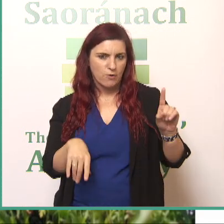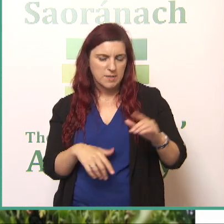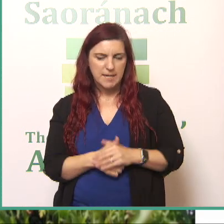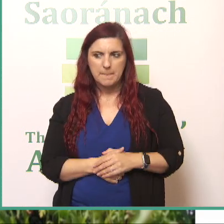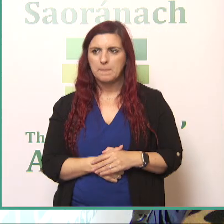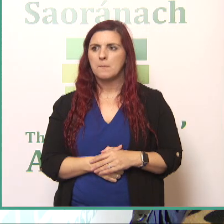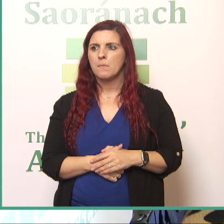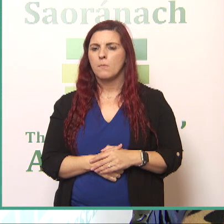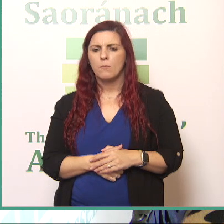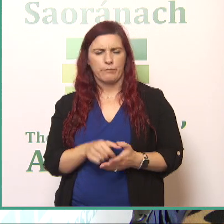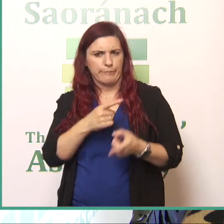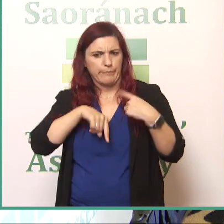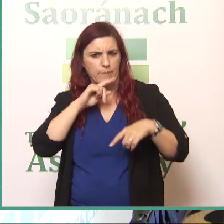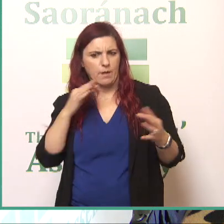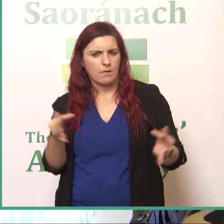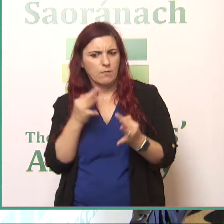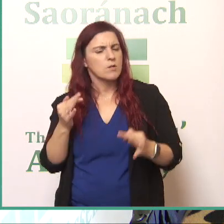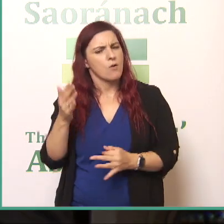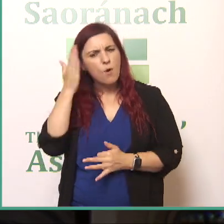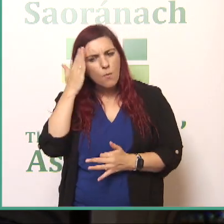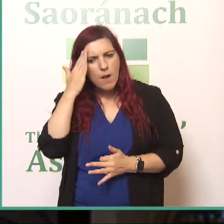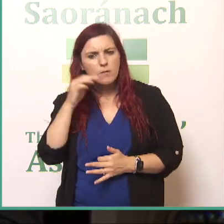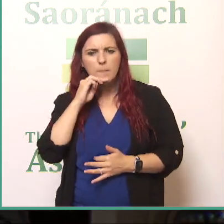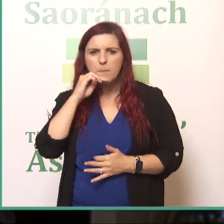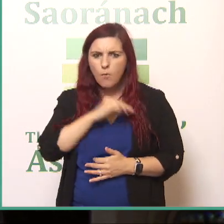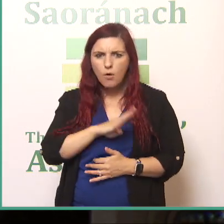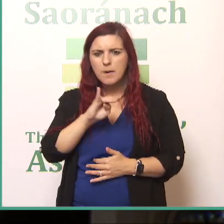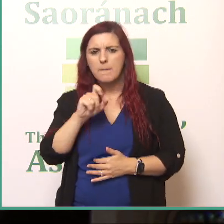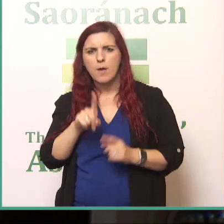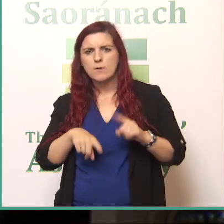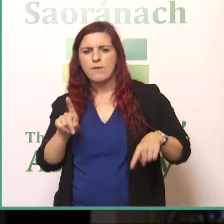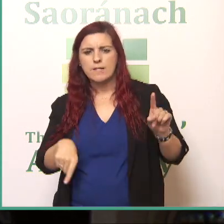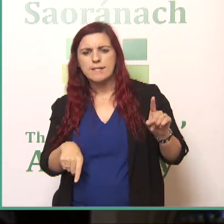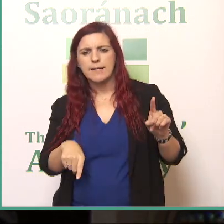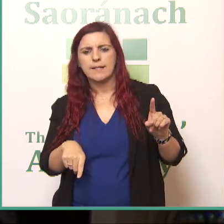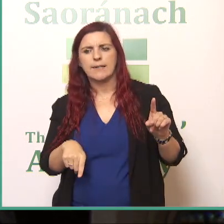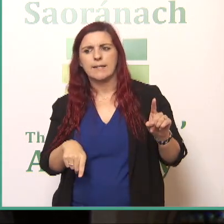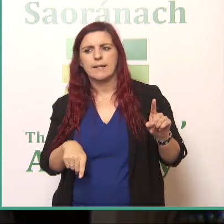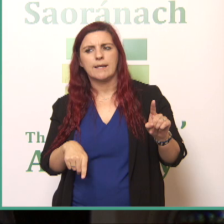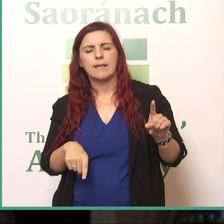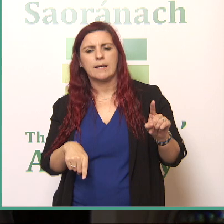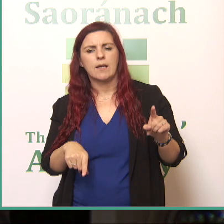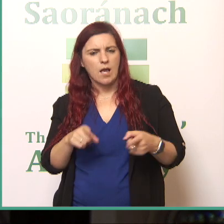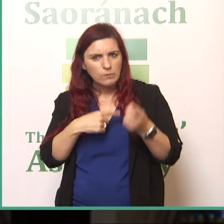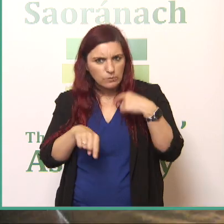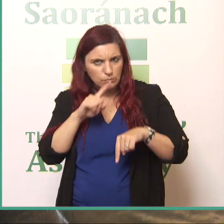we farmers are well aware of the importance of biodiversibility and we are prepared to do what